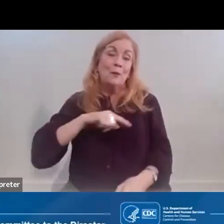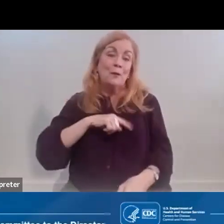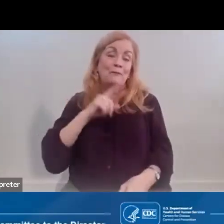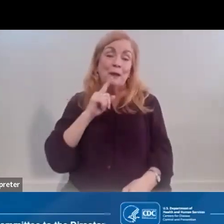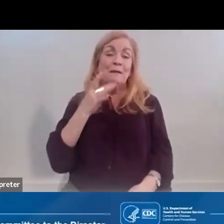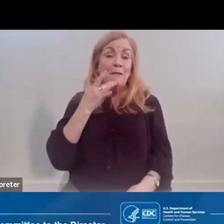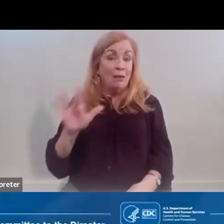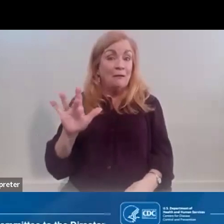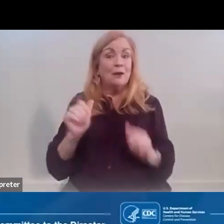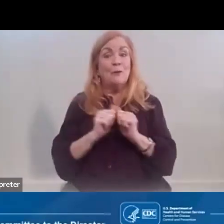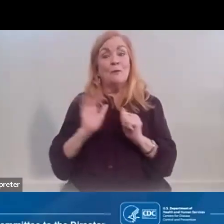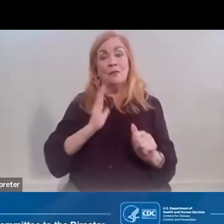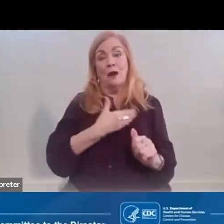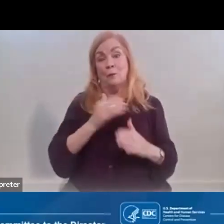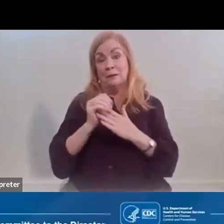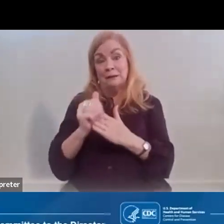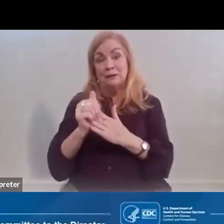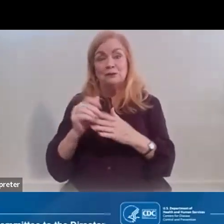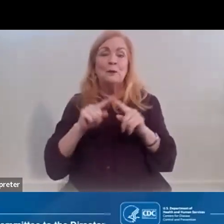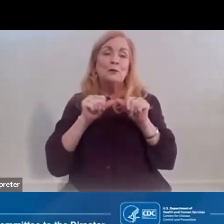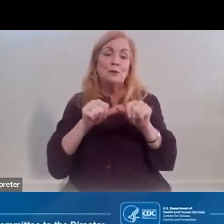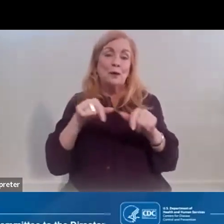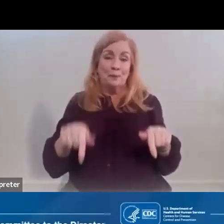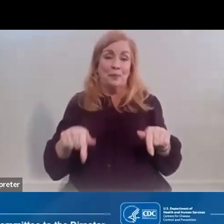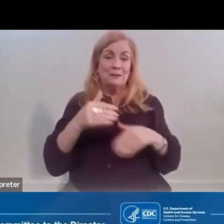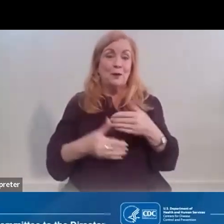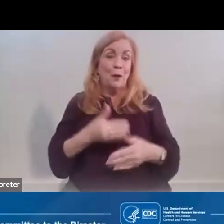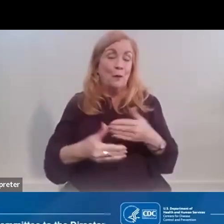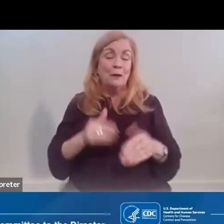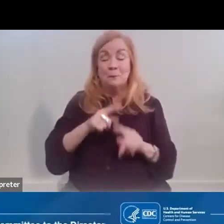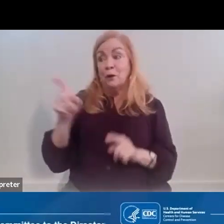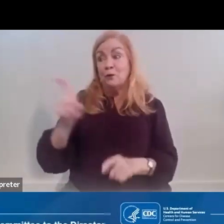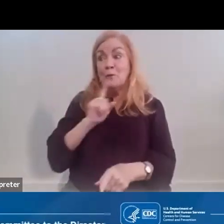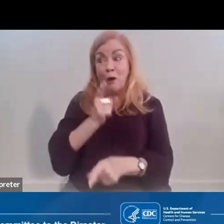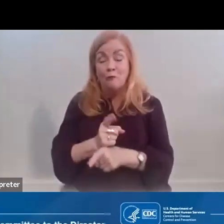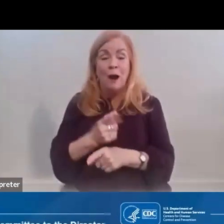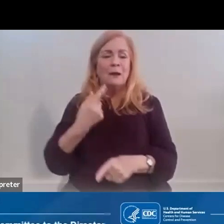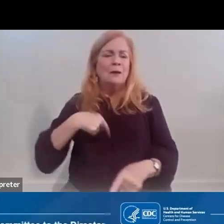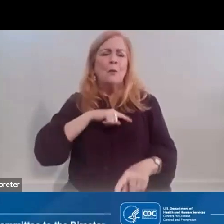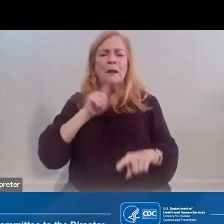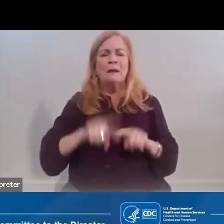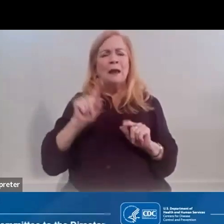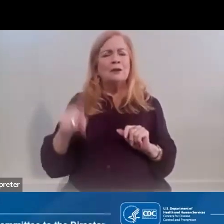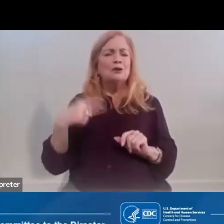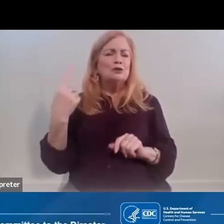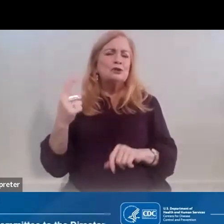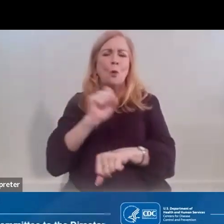that we've been able to keep this going. But you're exactly right that we can't just work together in a crisis